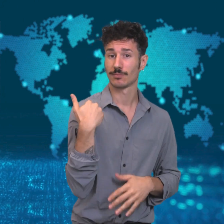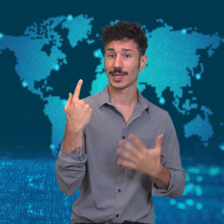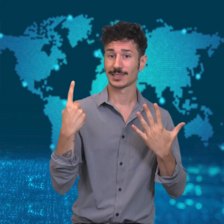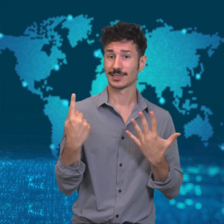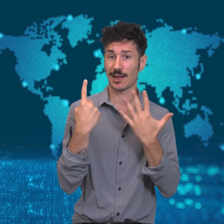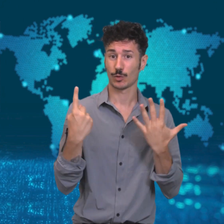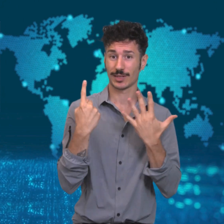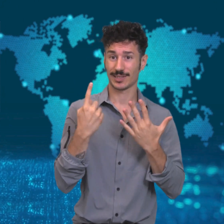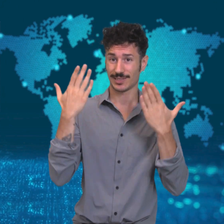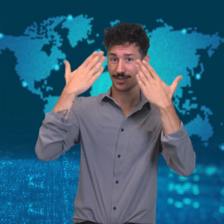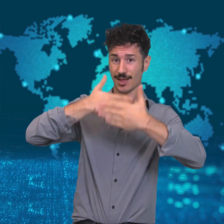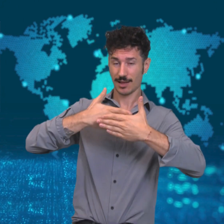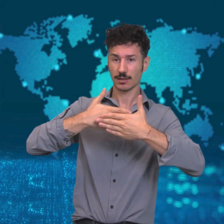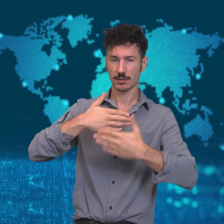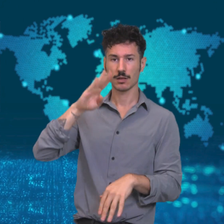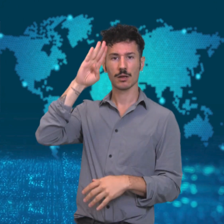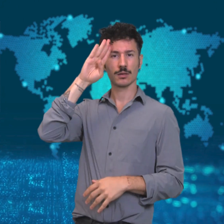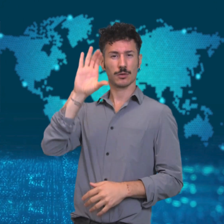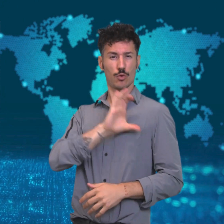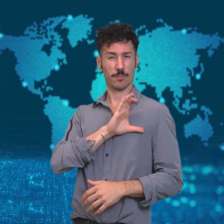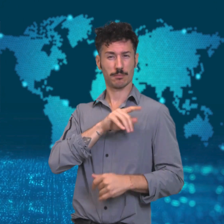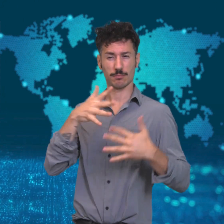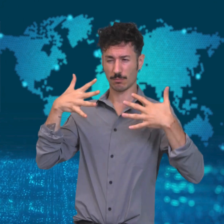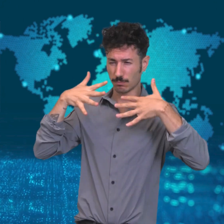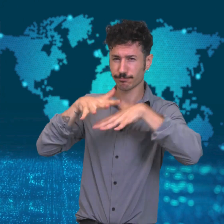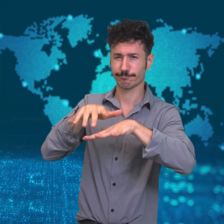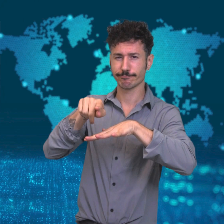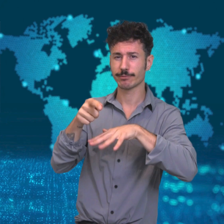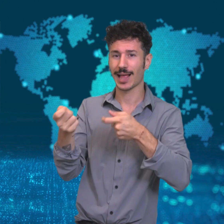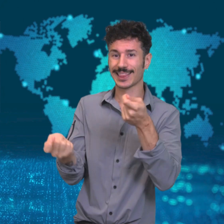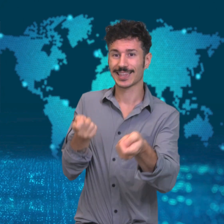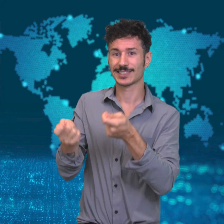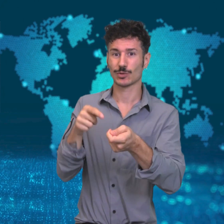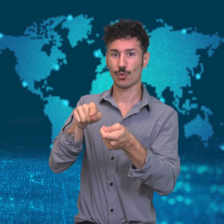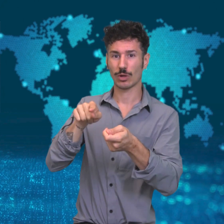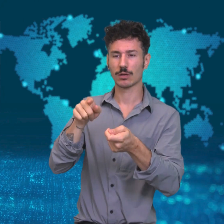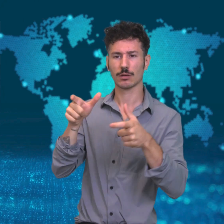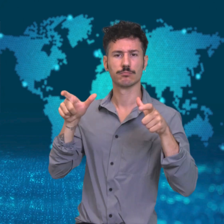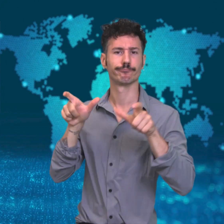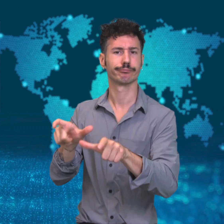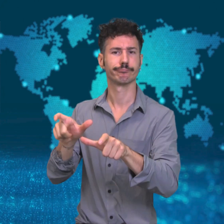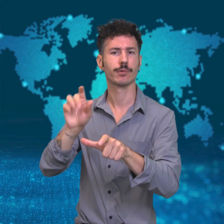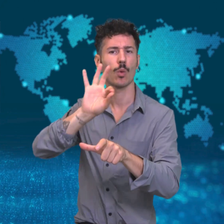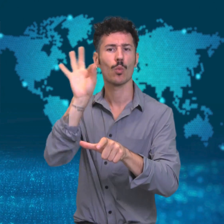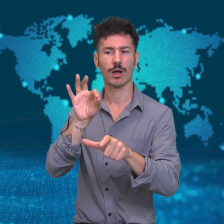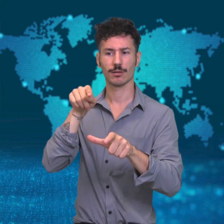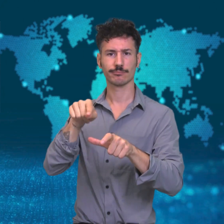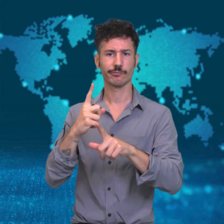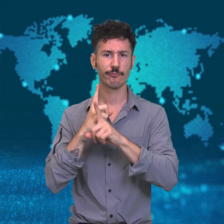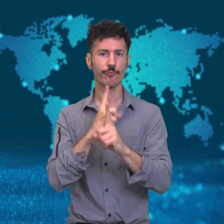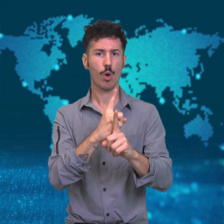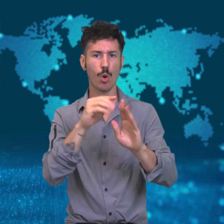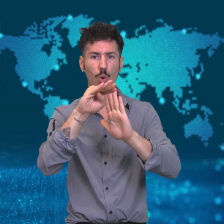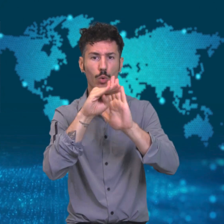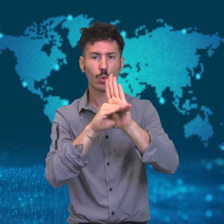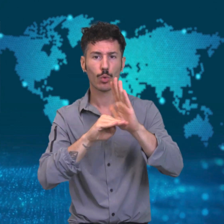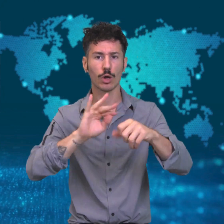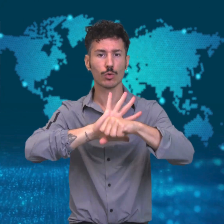Last Saturday night, authorities raided a nightclub that was reported to be